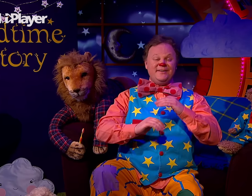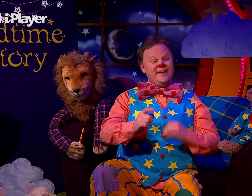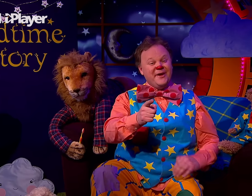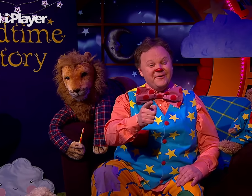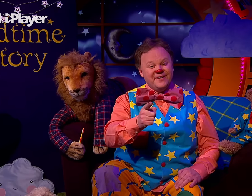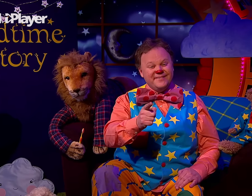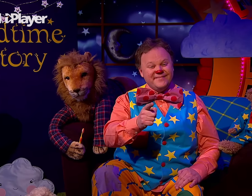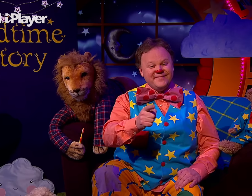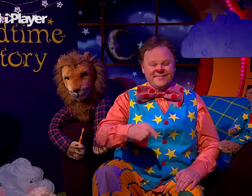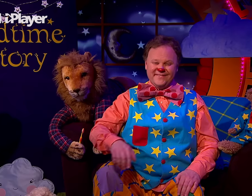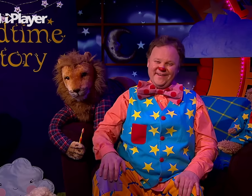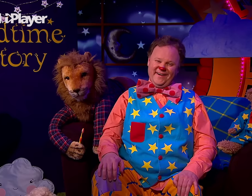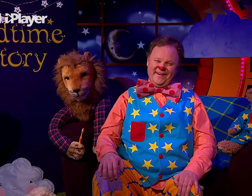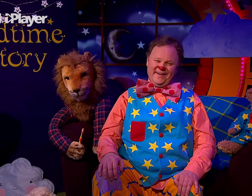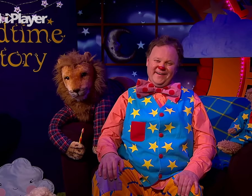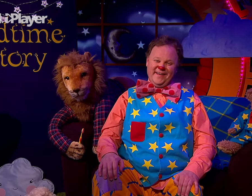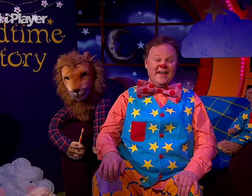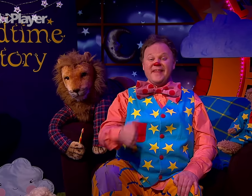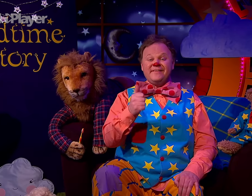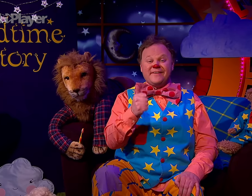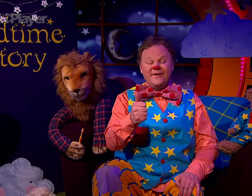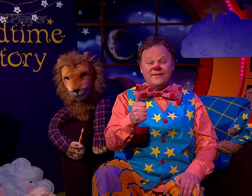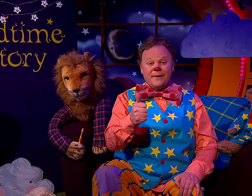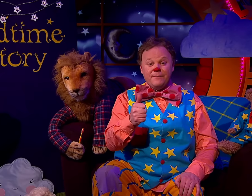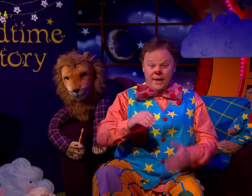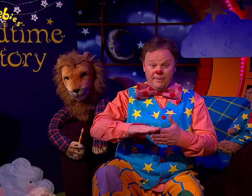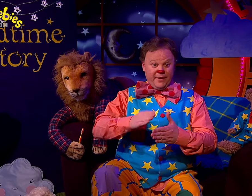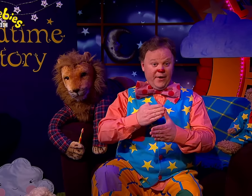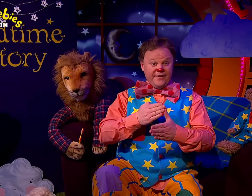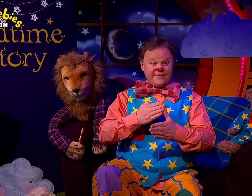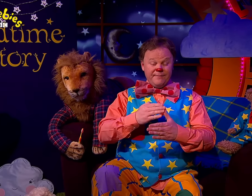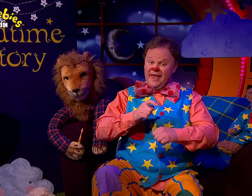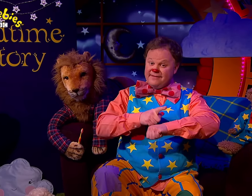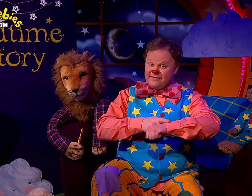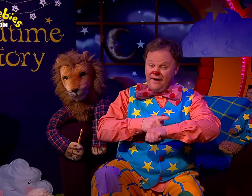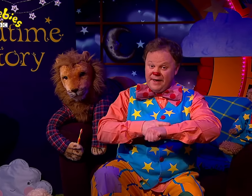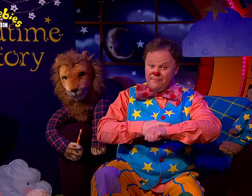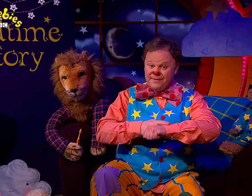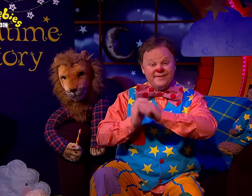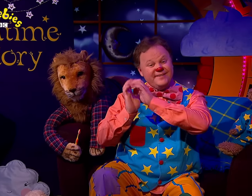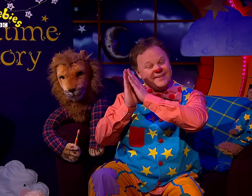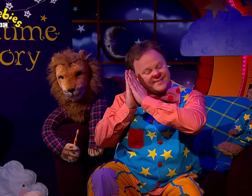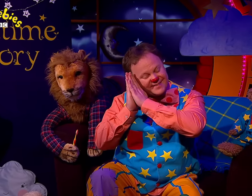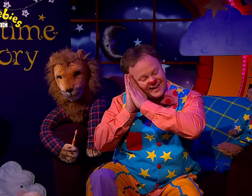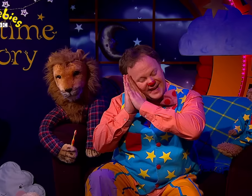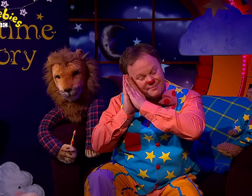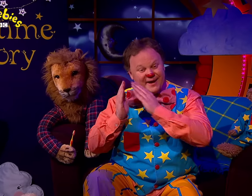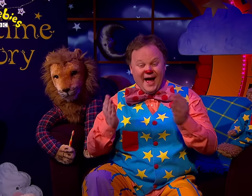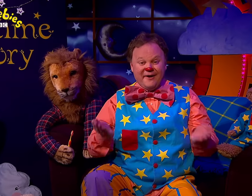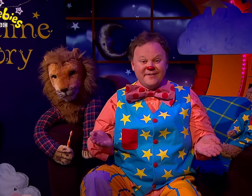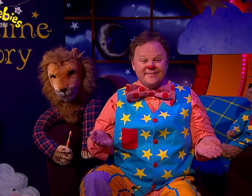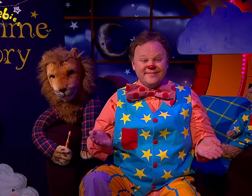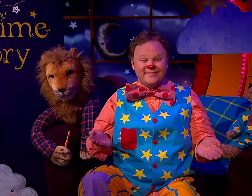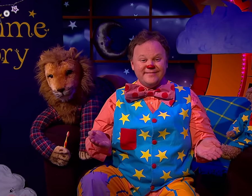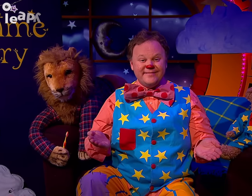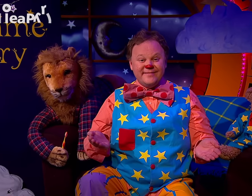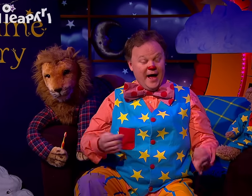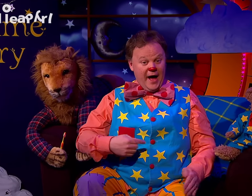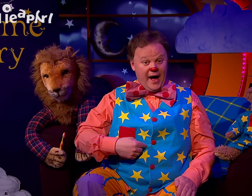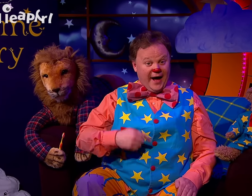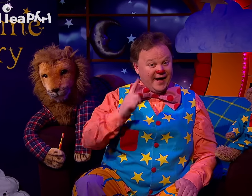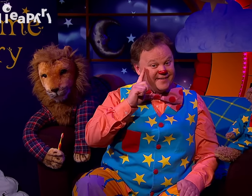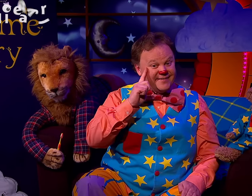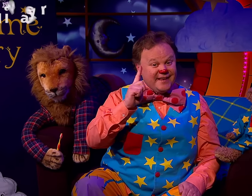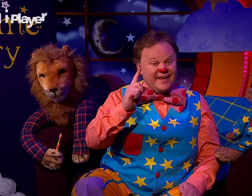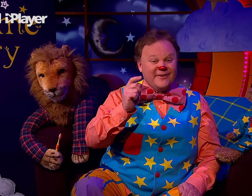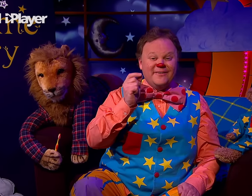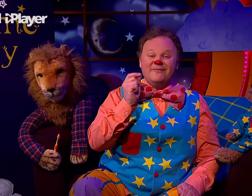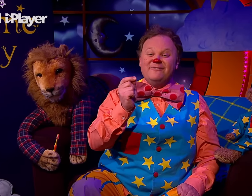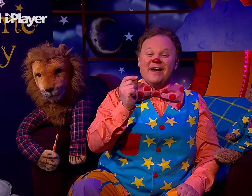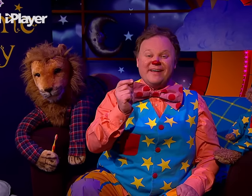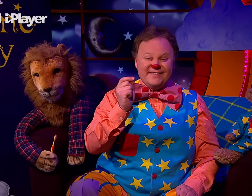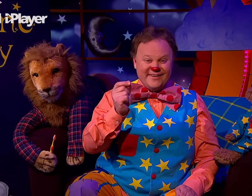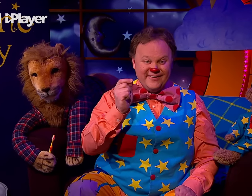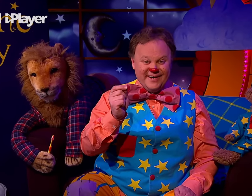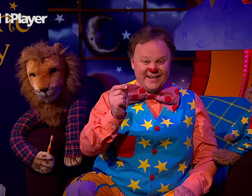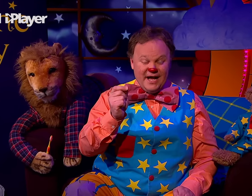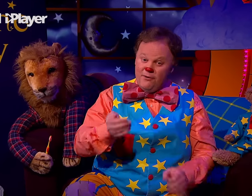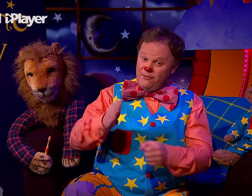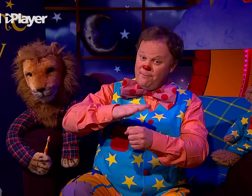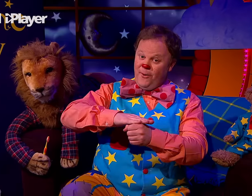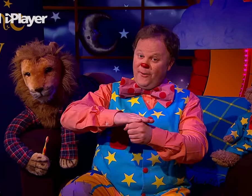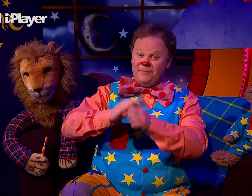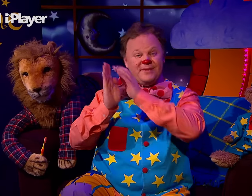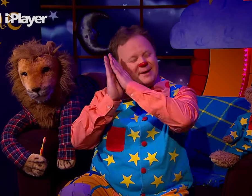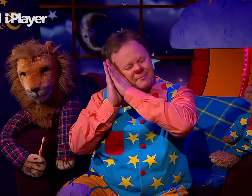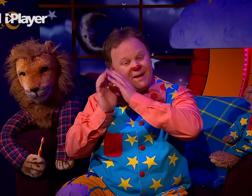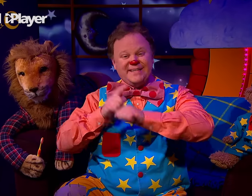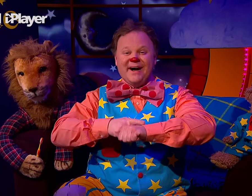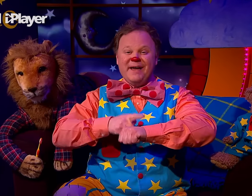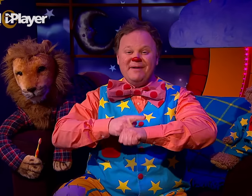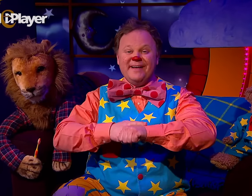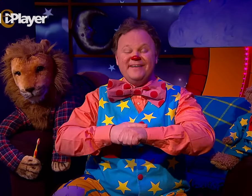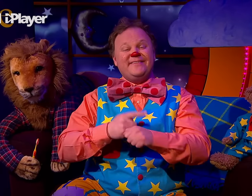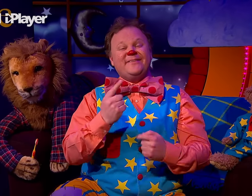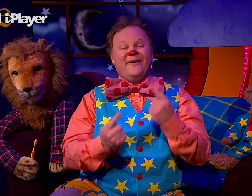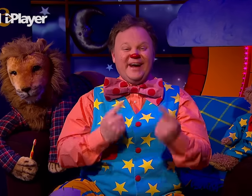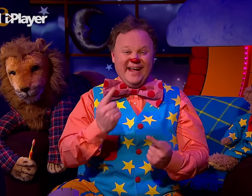do you that's good because it's time to sleep now i'll see you very soon for more bedtime stories